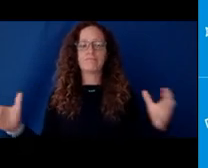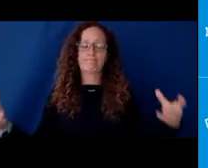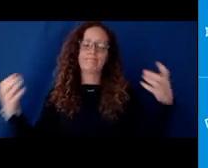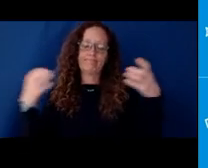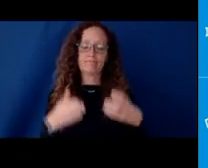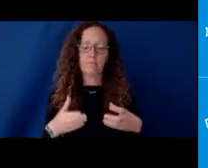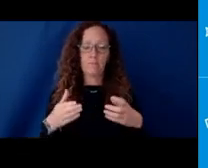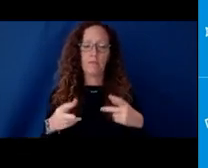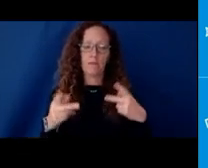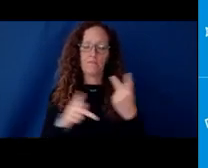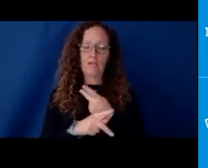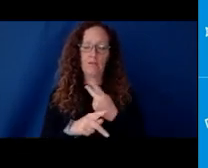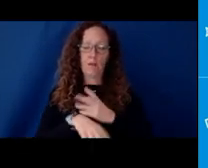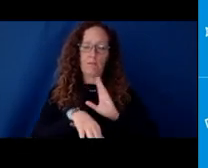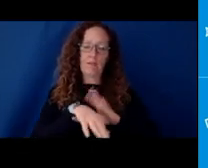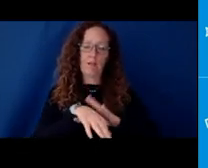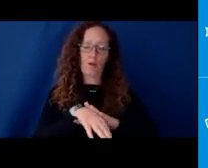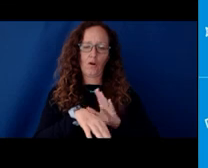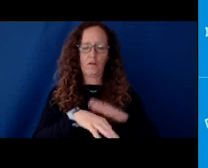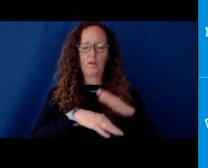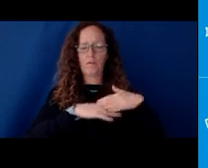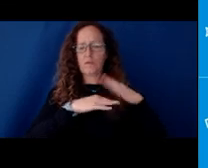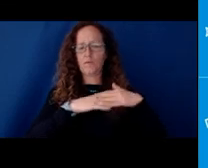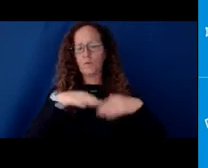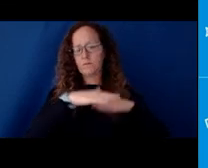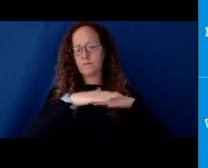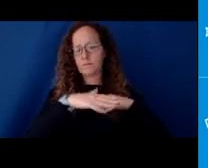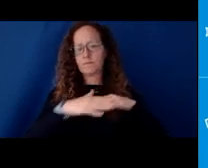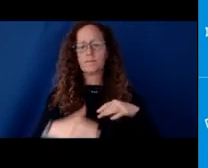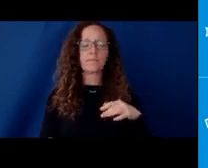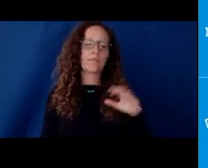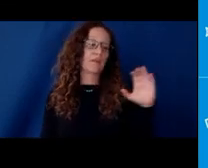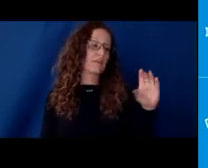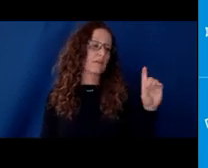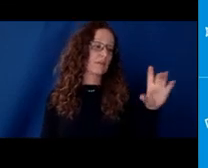Of note, both CDC and National Weather Service wanted to have an alert framework,